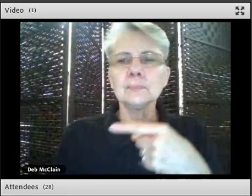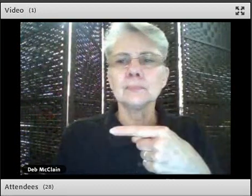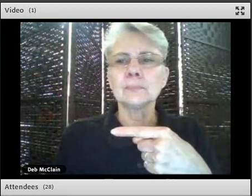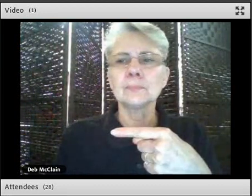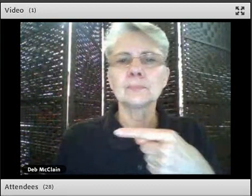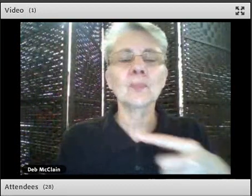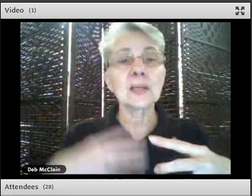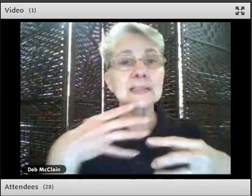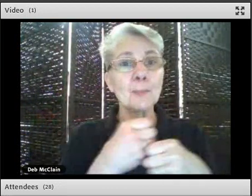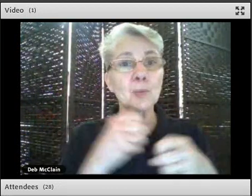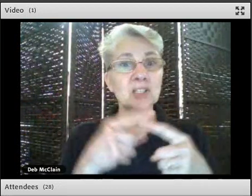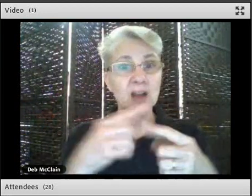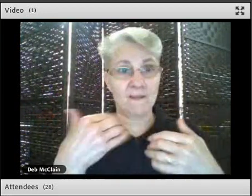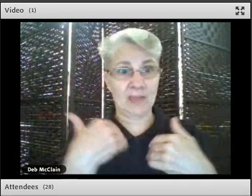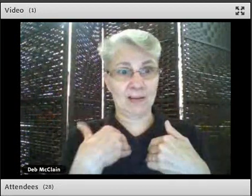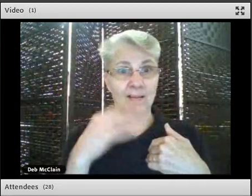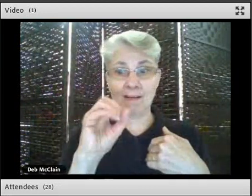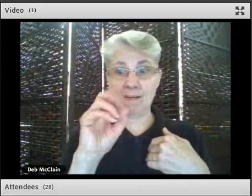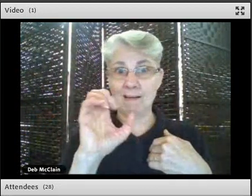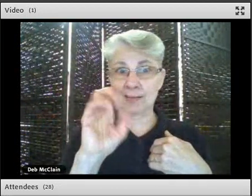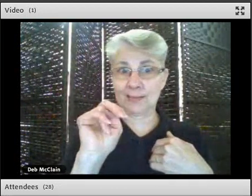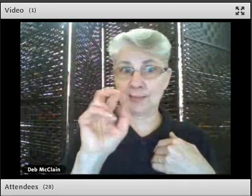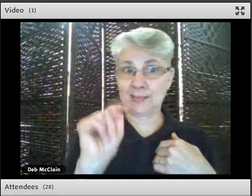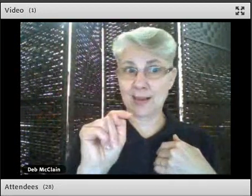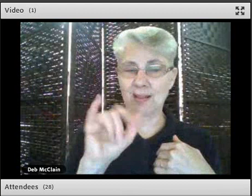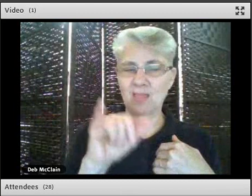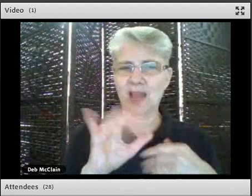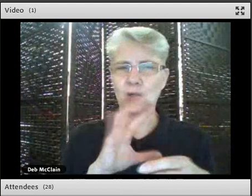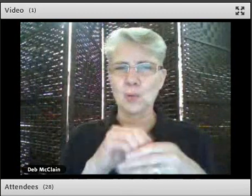It's always a nice idea to supply a summary.